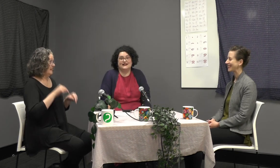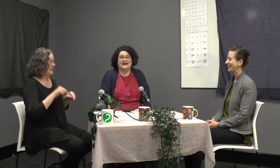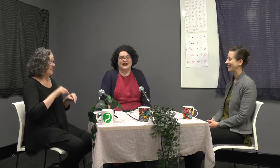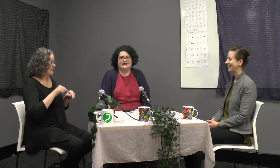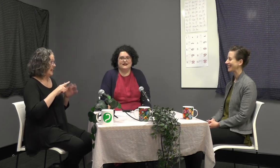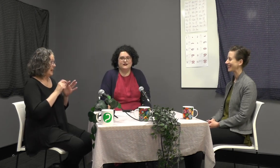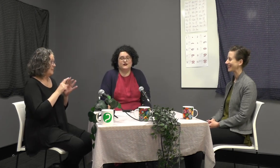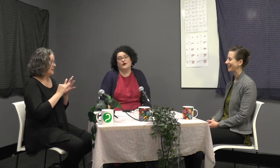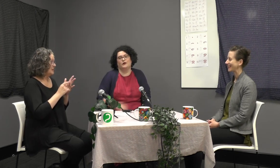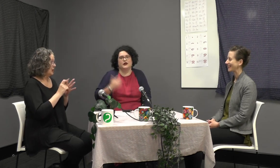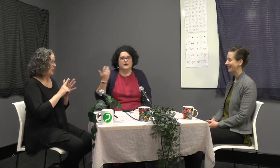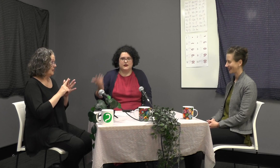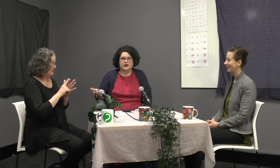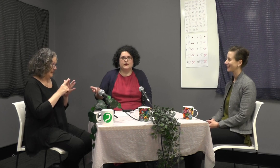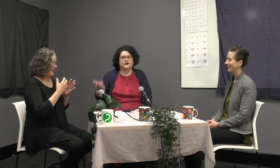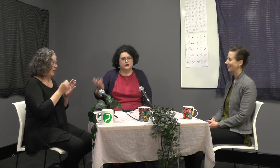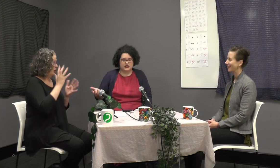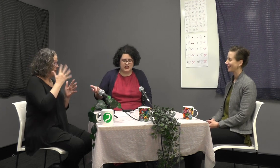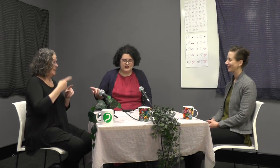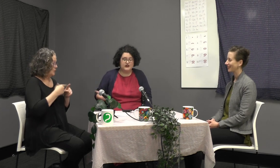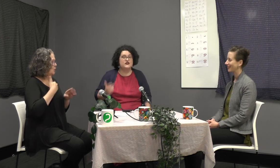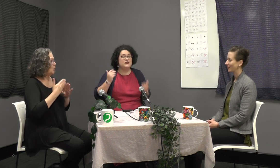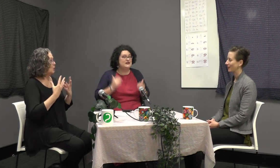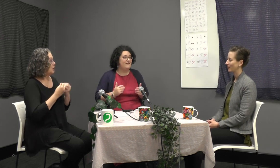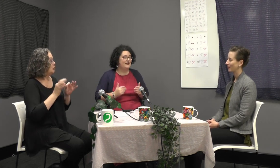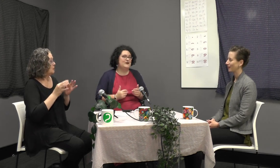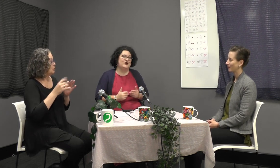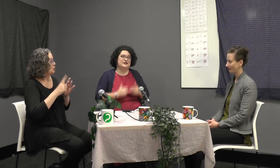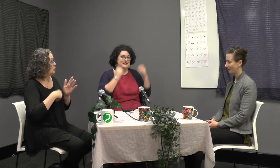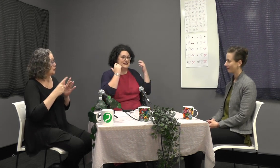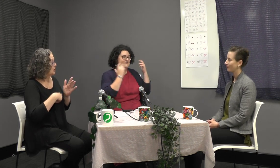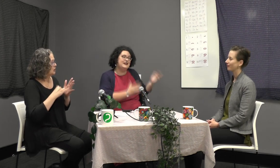We’re working with an interpreter, Julie Judd, so you definitely want to see the video